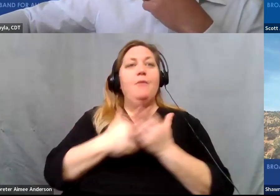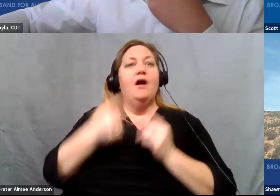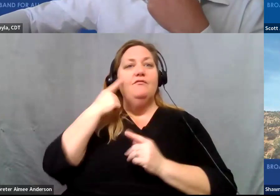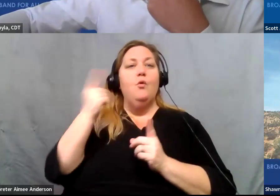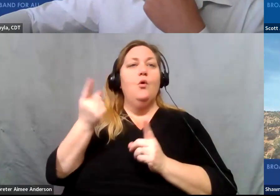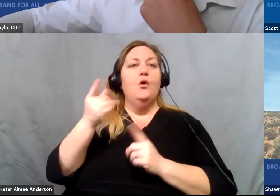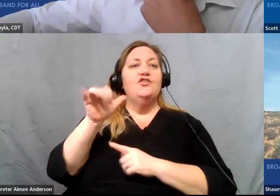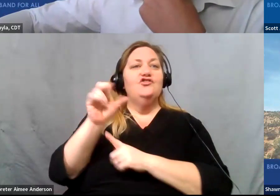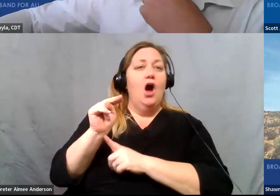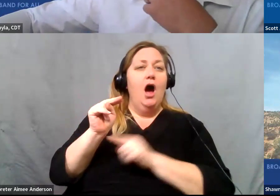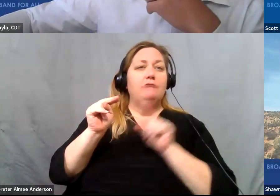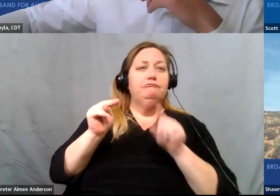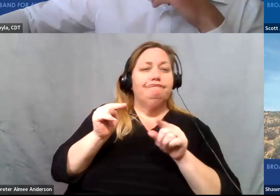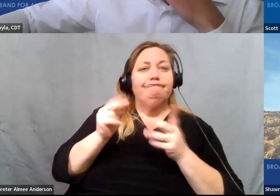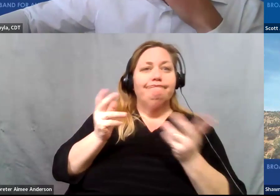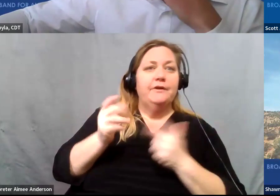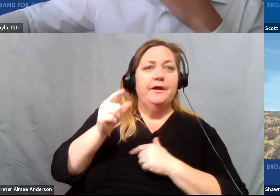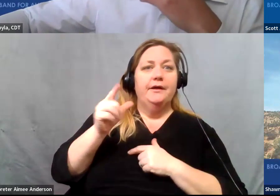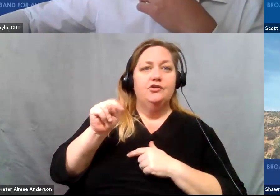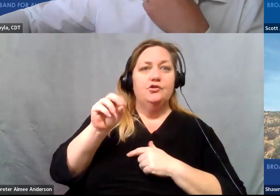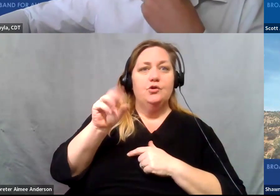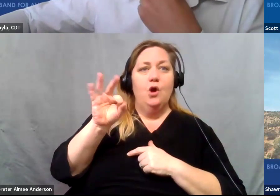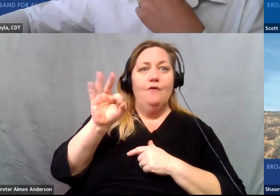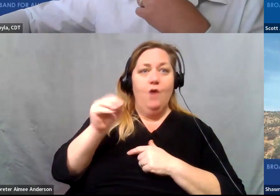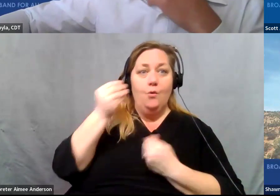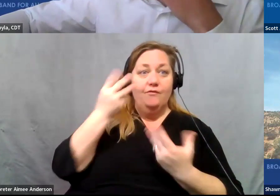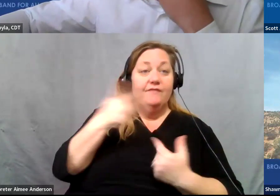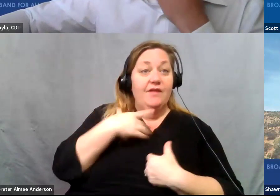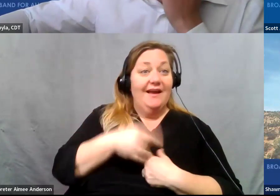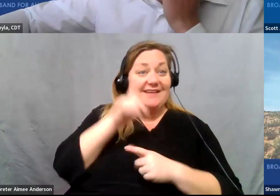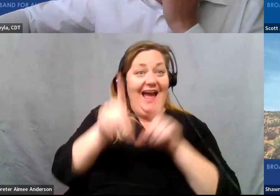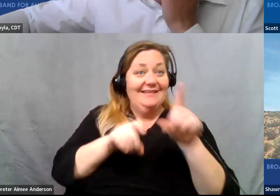the digital equity grant NOFO piece. So, if you'd like to ask any question, again,